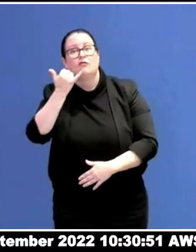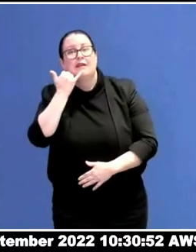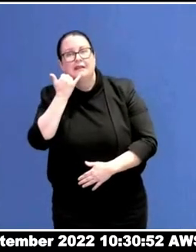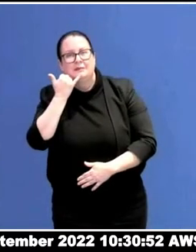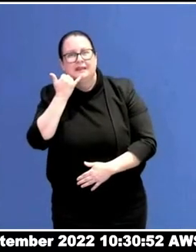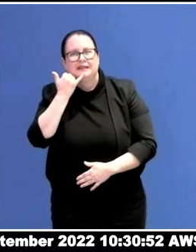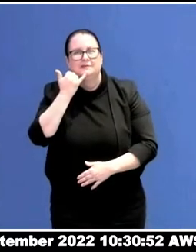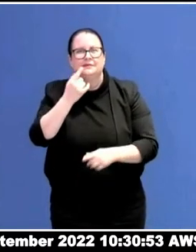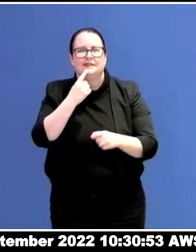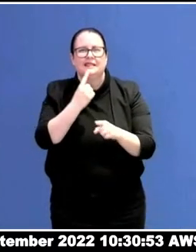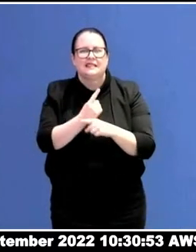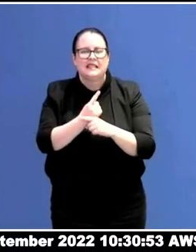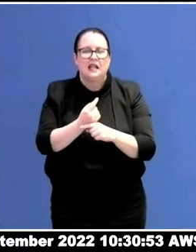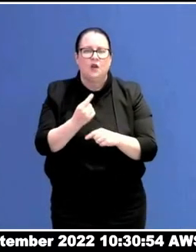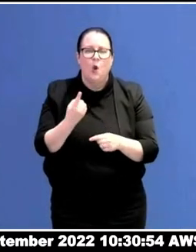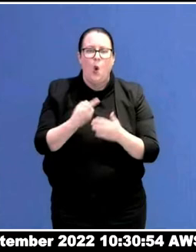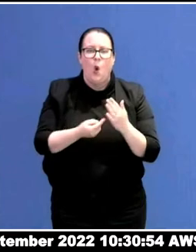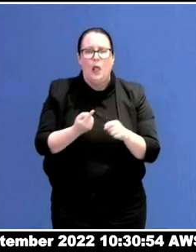maybe a few words, if anything at all.